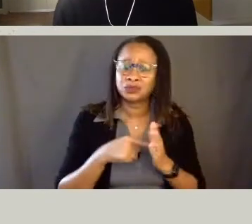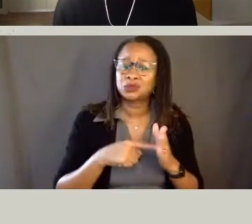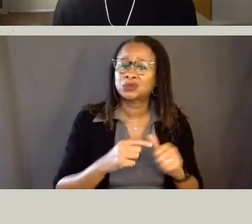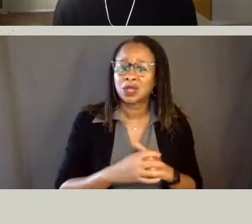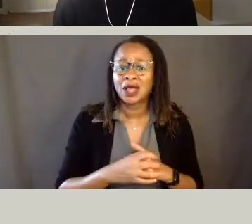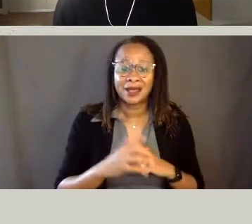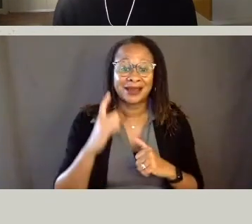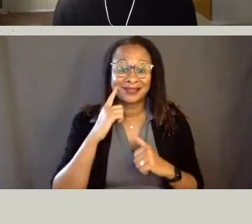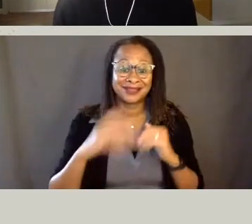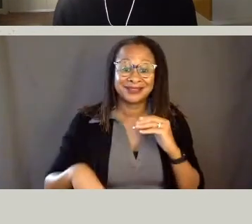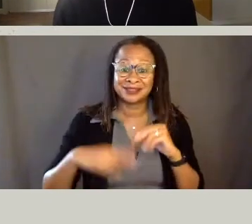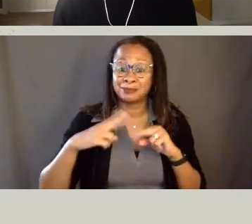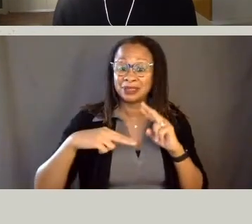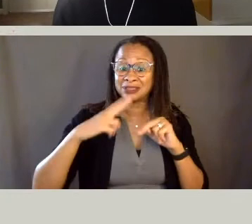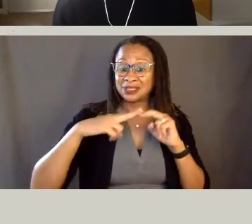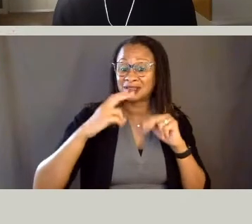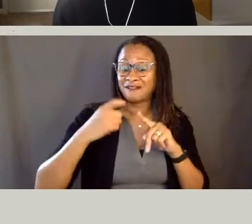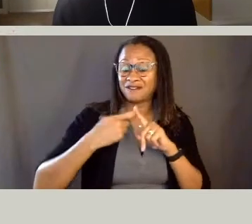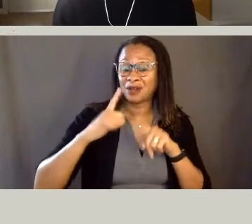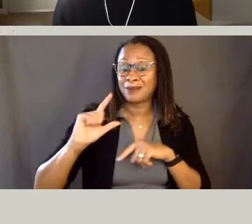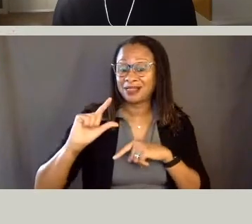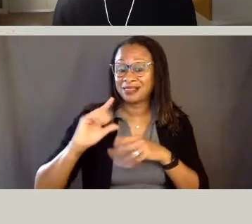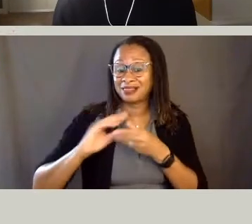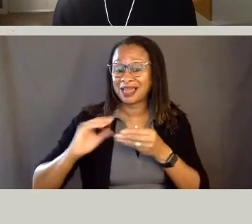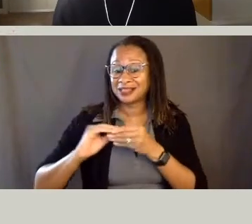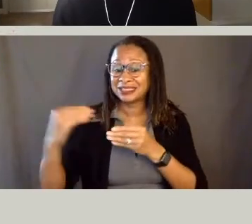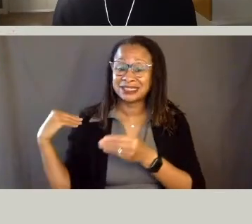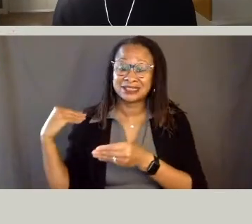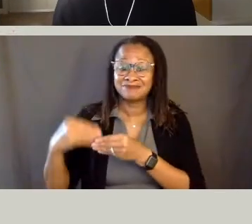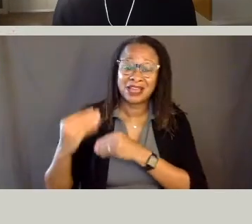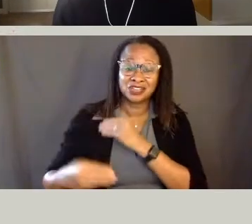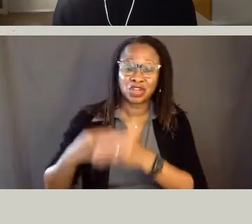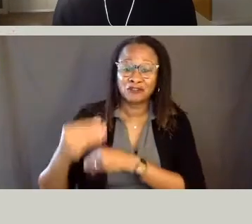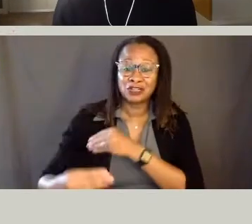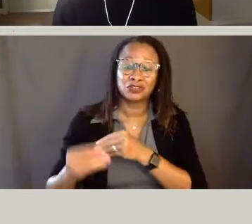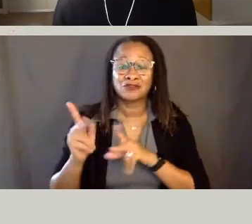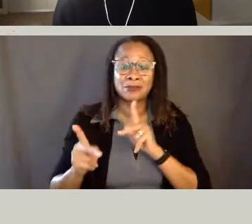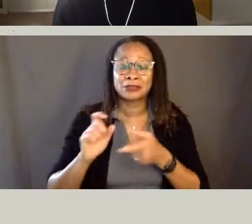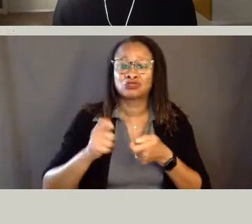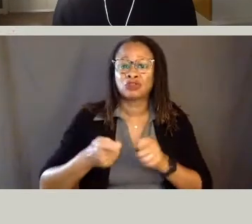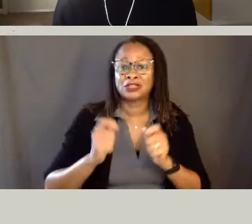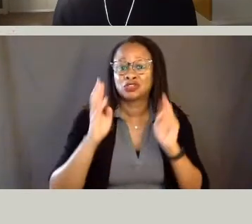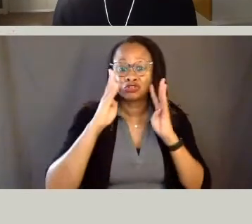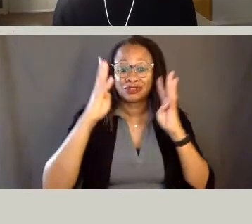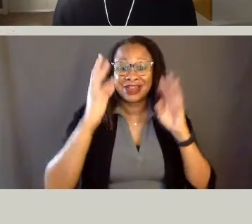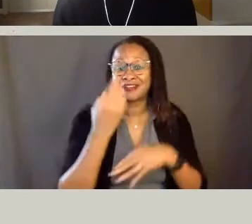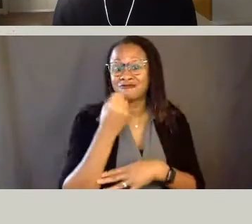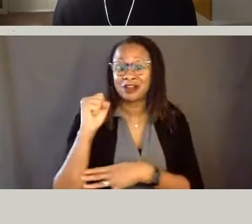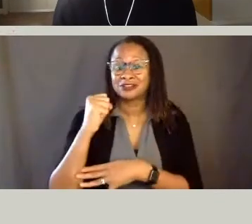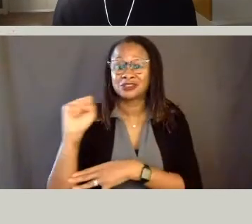sort of legacies and generations of people, trying to create revolutions in many different ways.